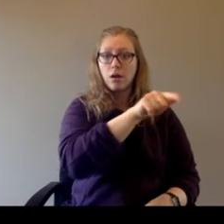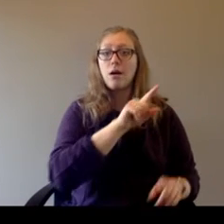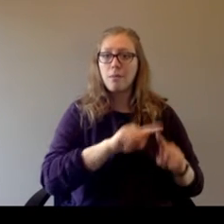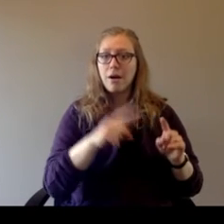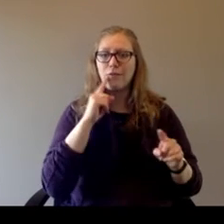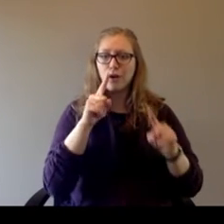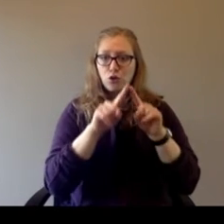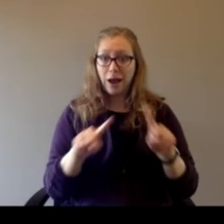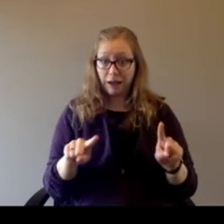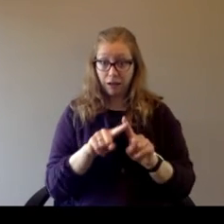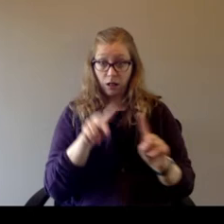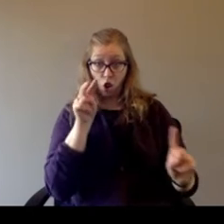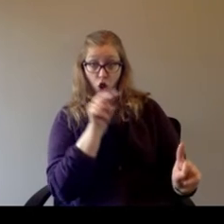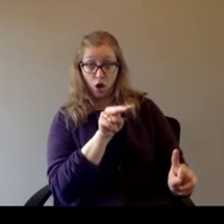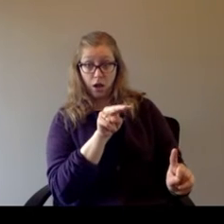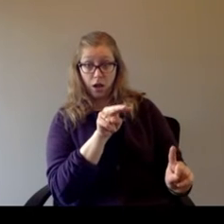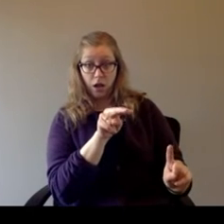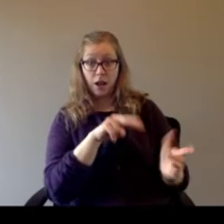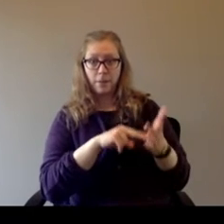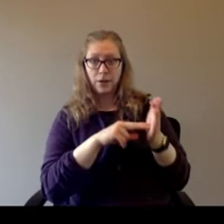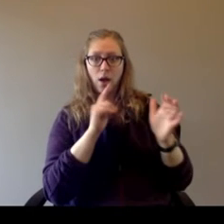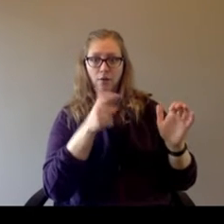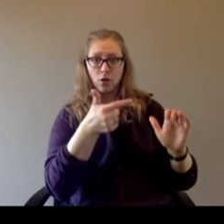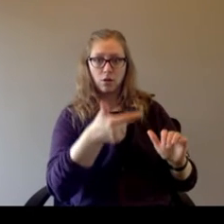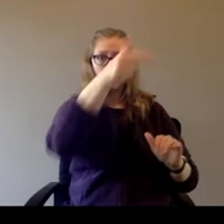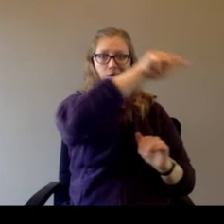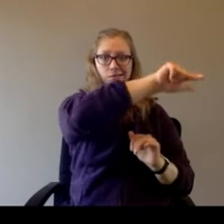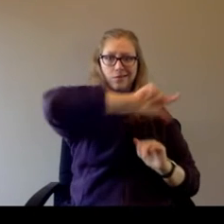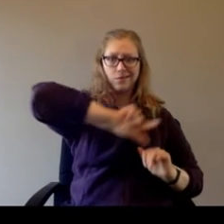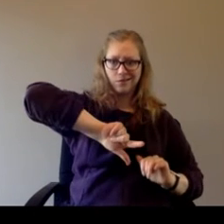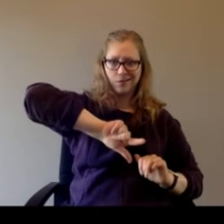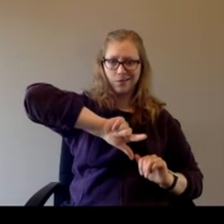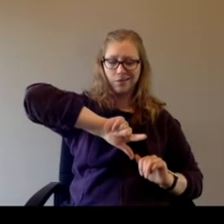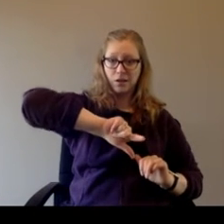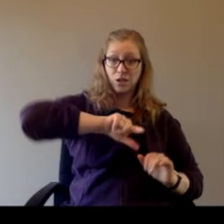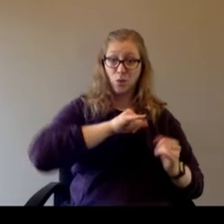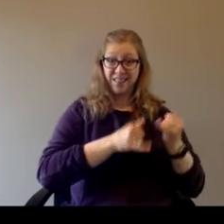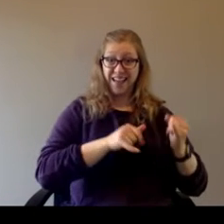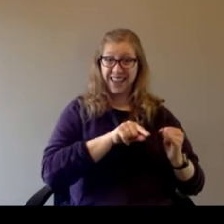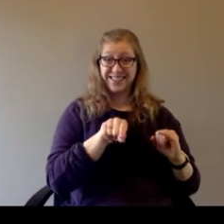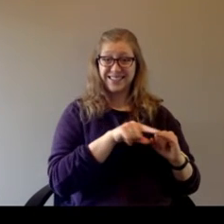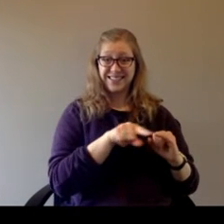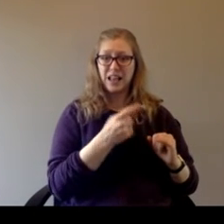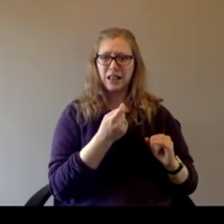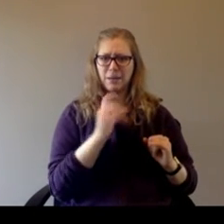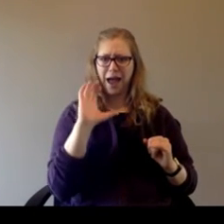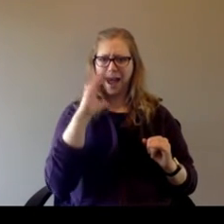at the very last side we have to kind of loop from the last letter to the first. So we can say